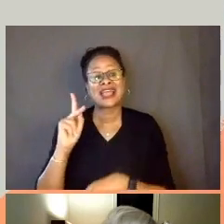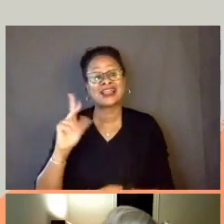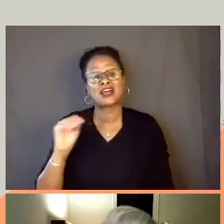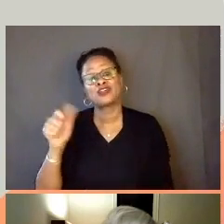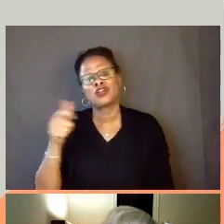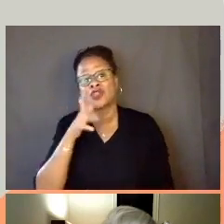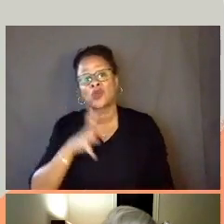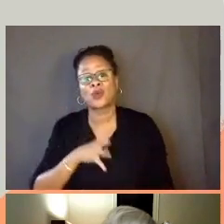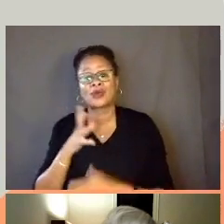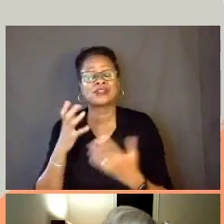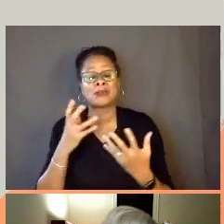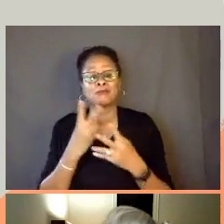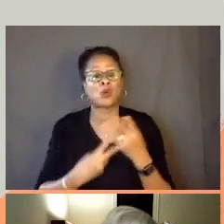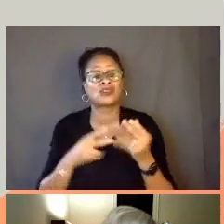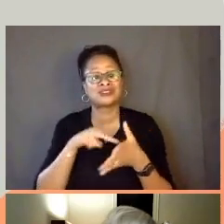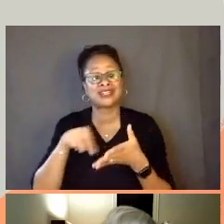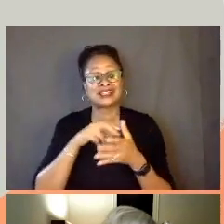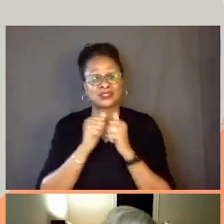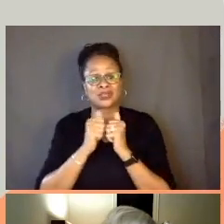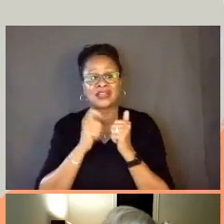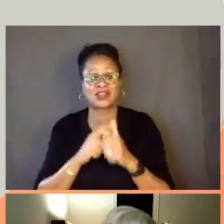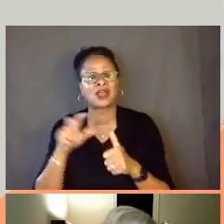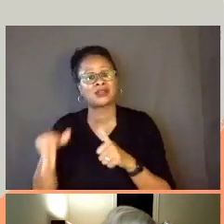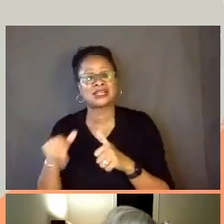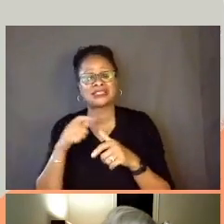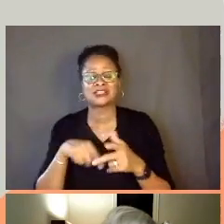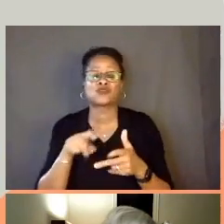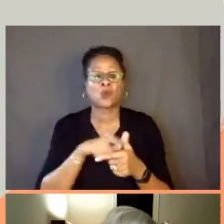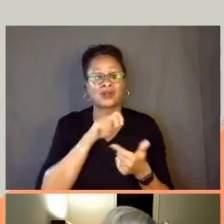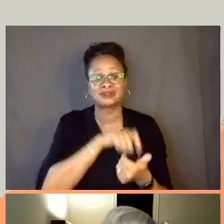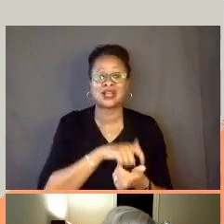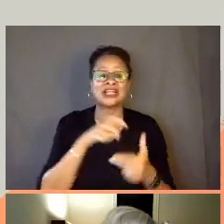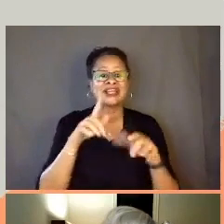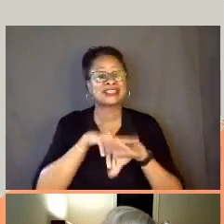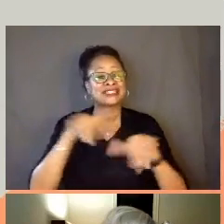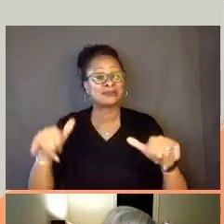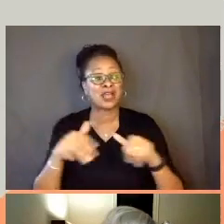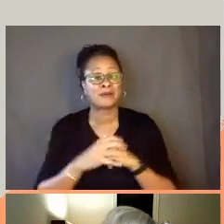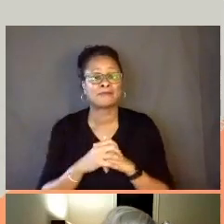as they step and lunge sideways from one foot to another in sync. I was just wondering about some